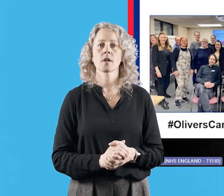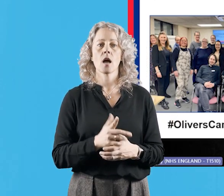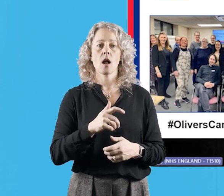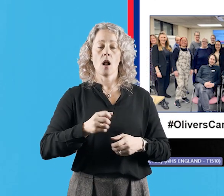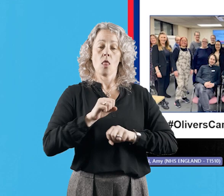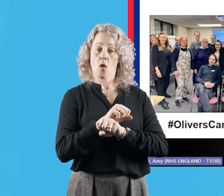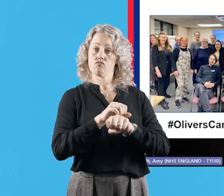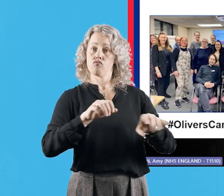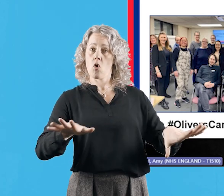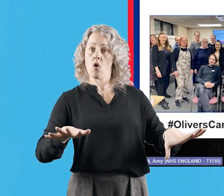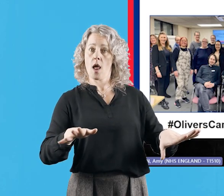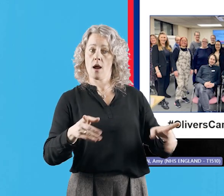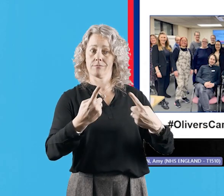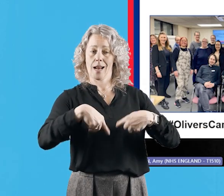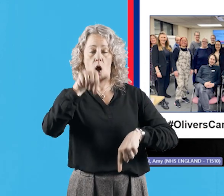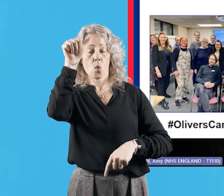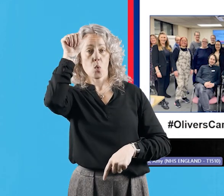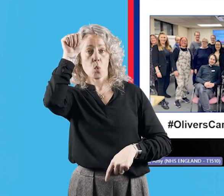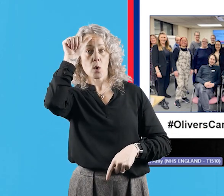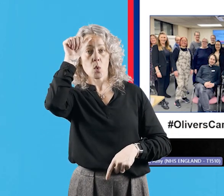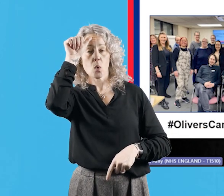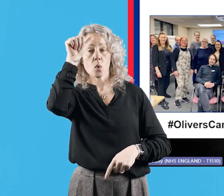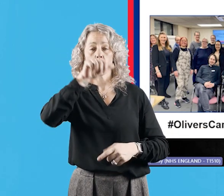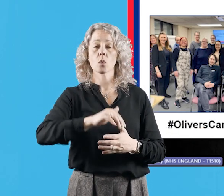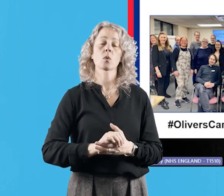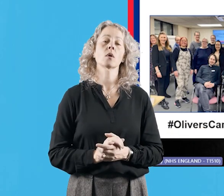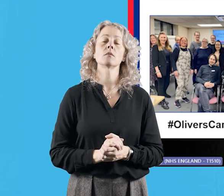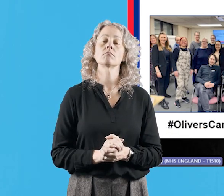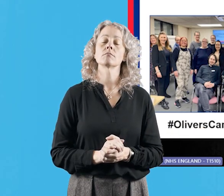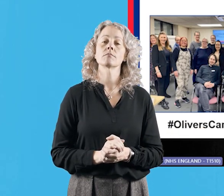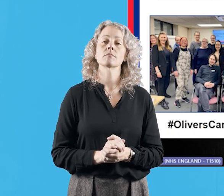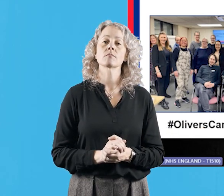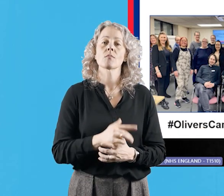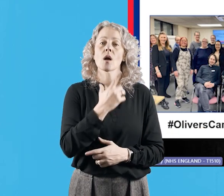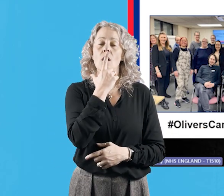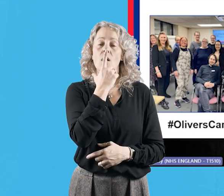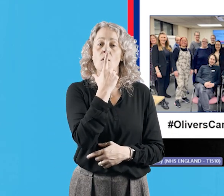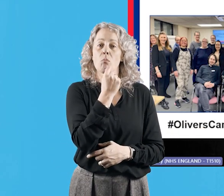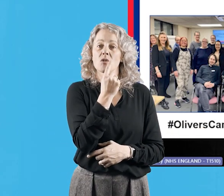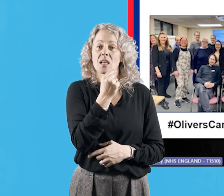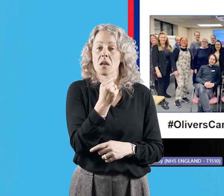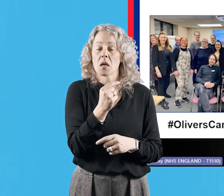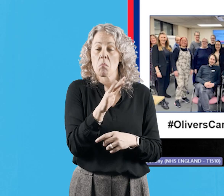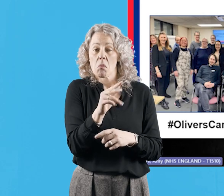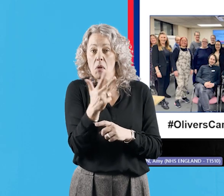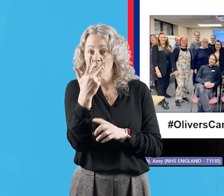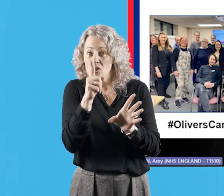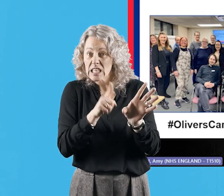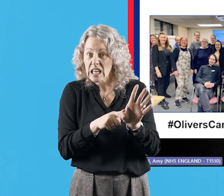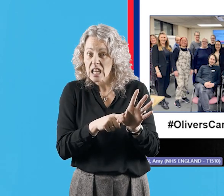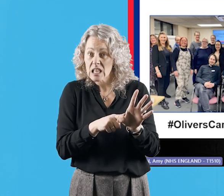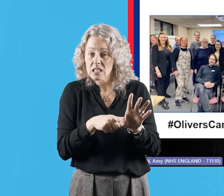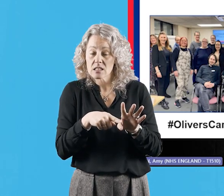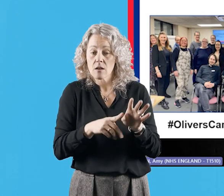In terms of the rollout, we do know though, that it's potentially going to take three years to roll it out.